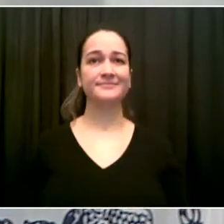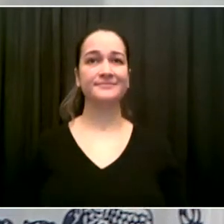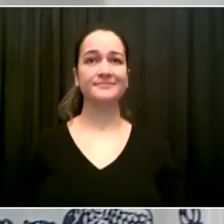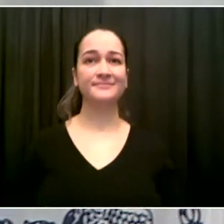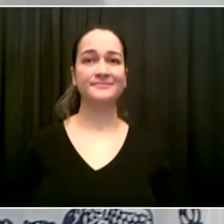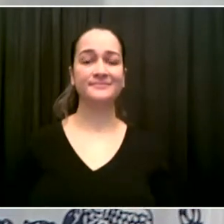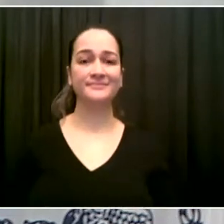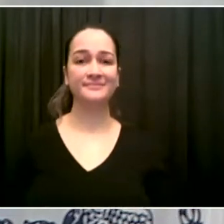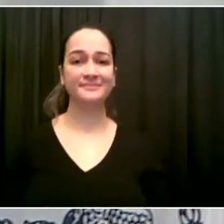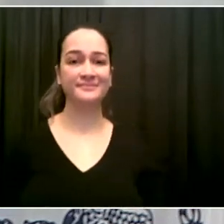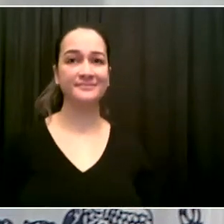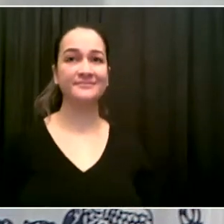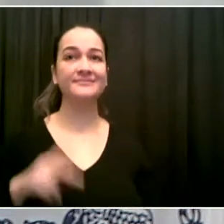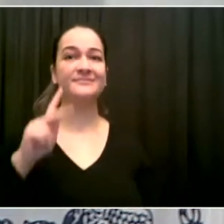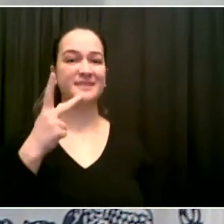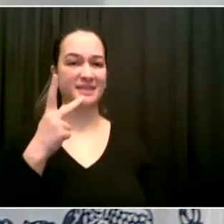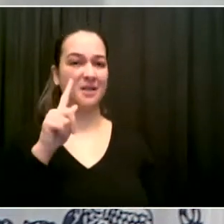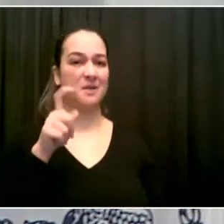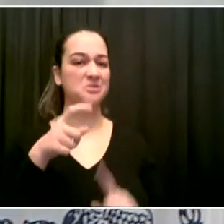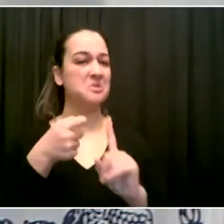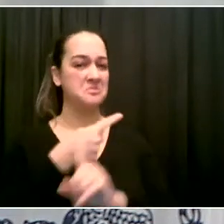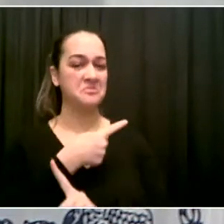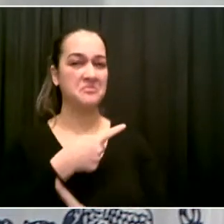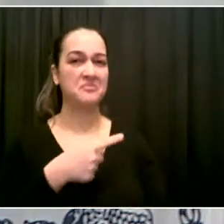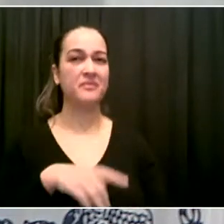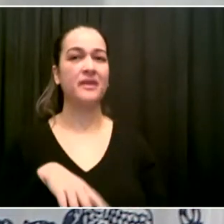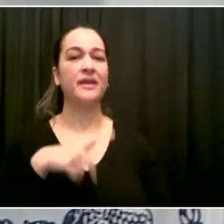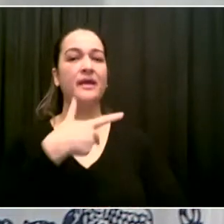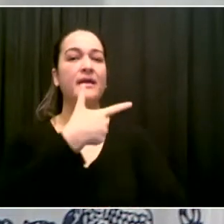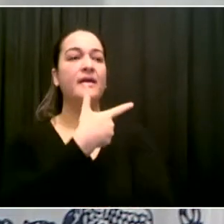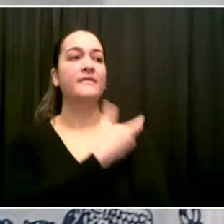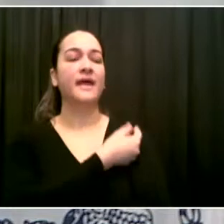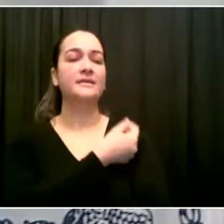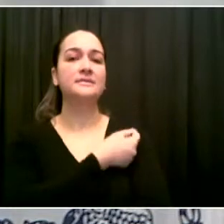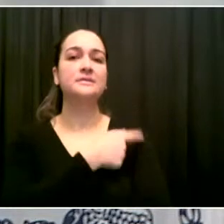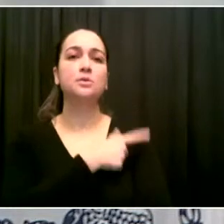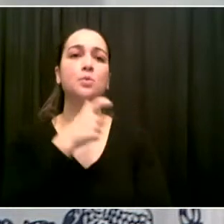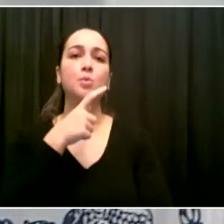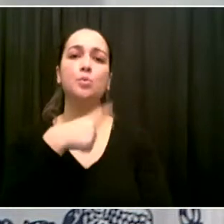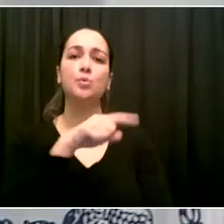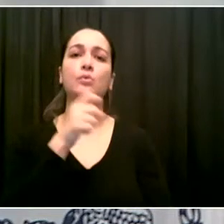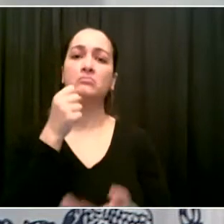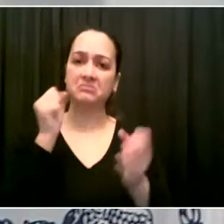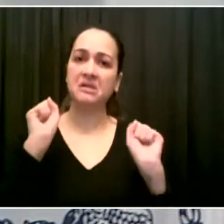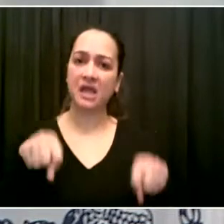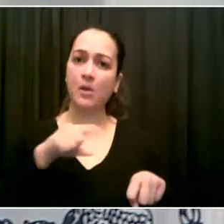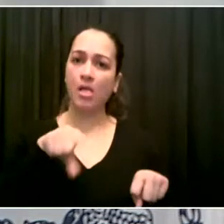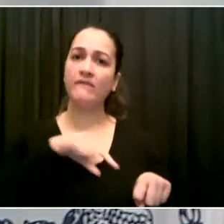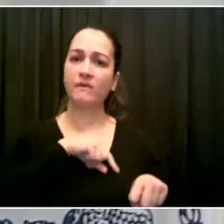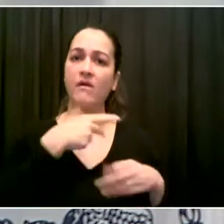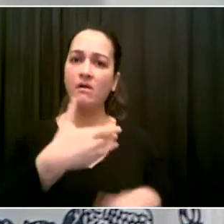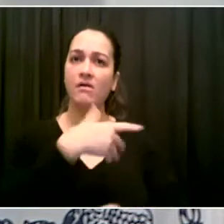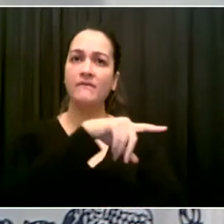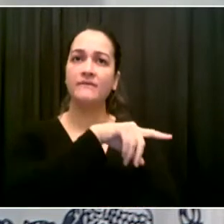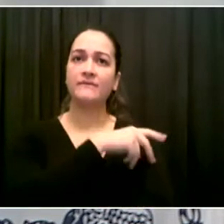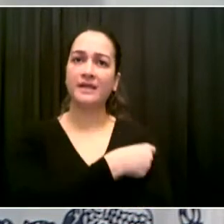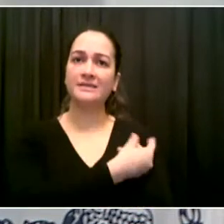GO AHEAD, SHANT. Reporter: I